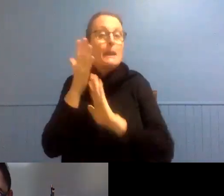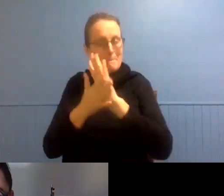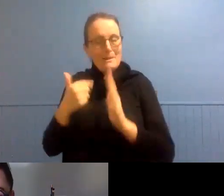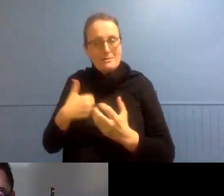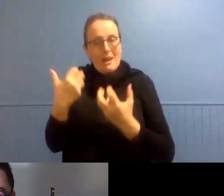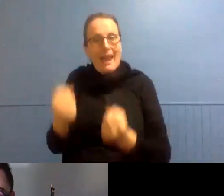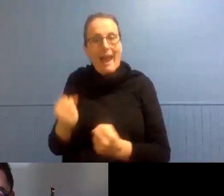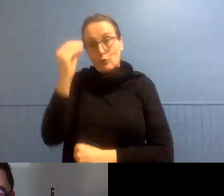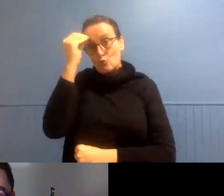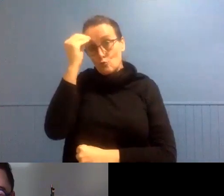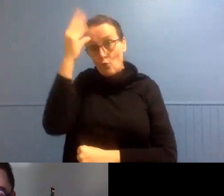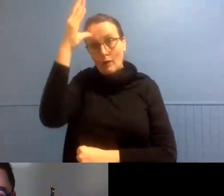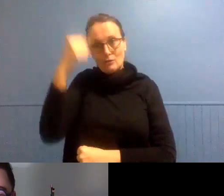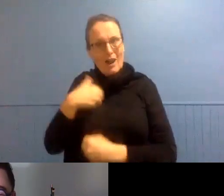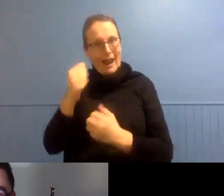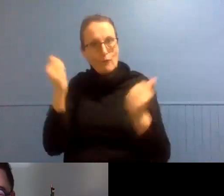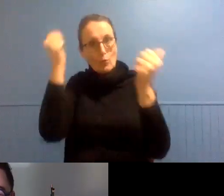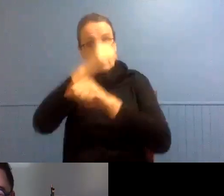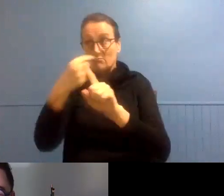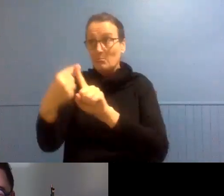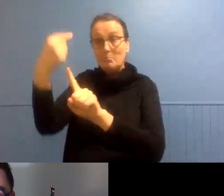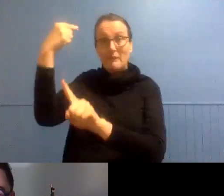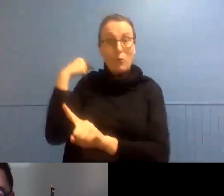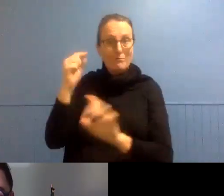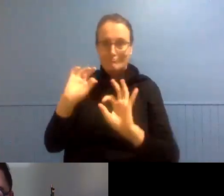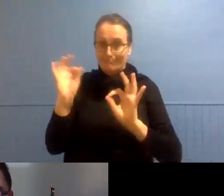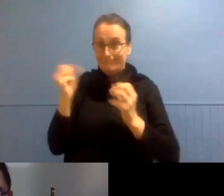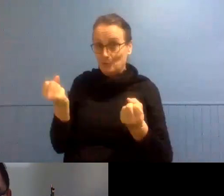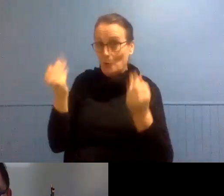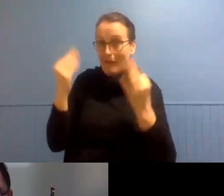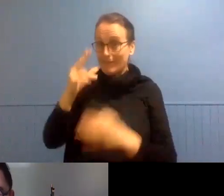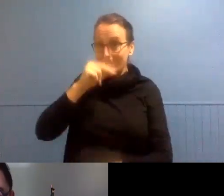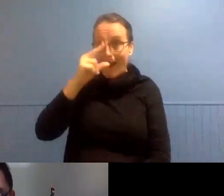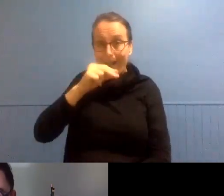that I didn't have when I was dark haired and running around in